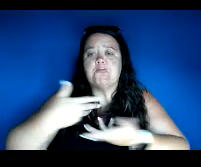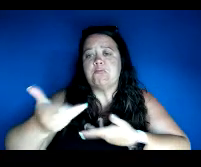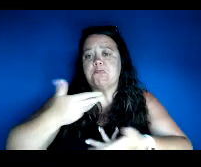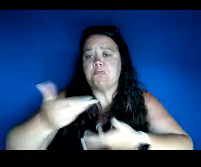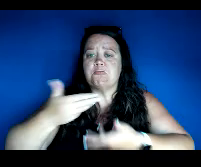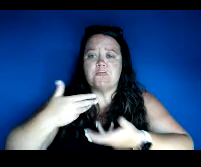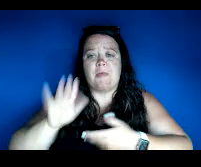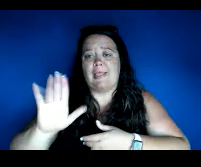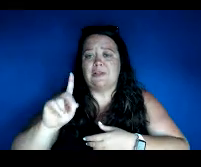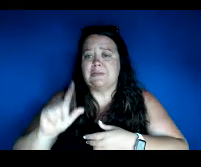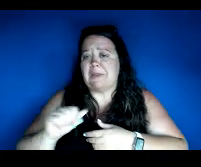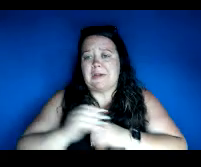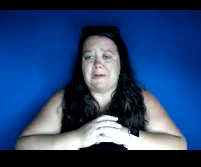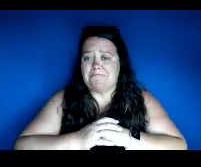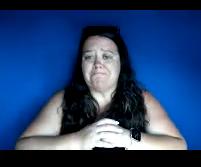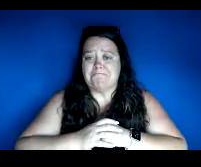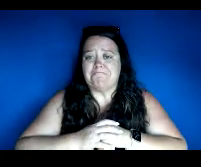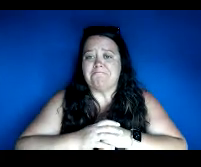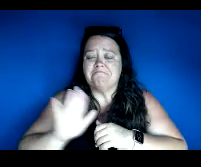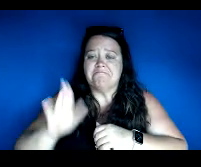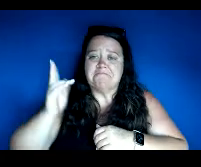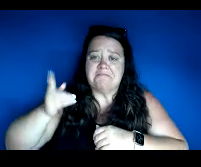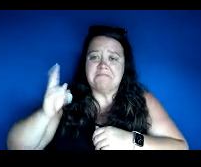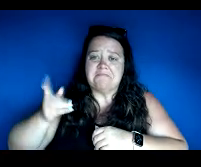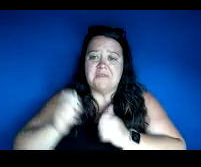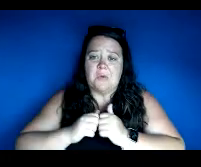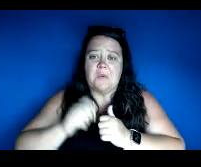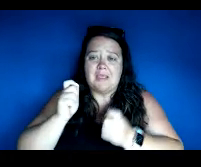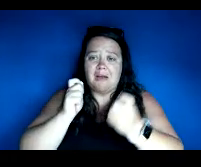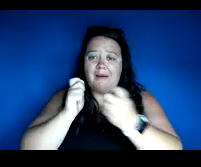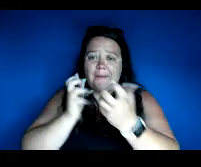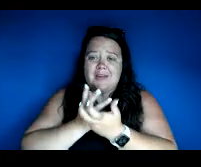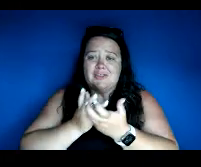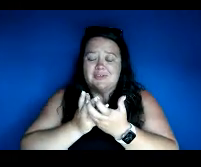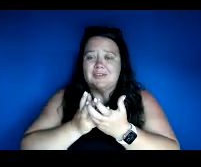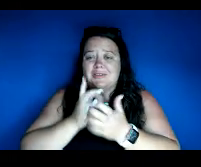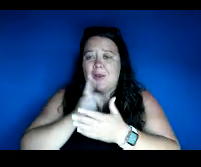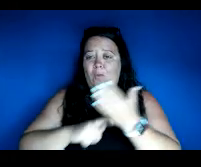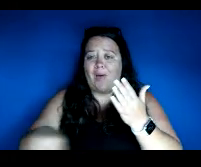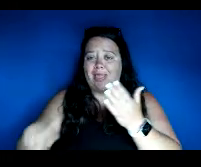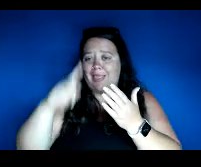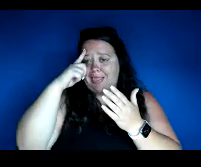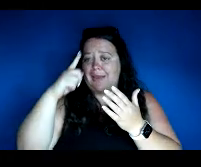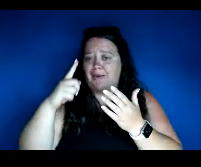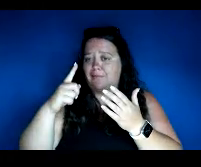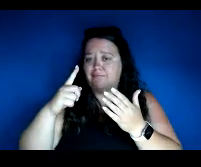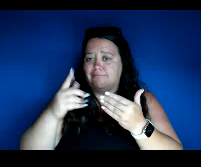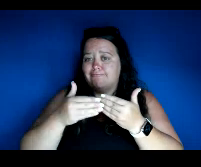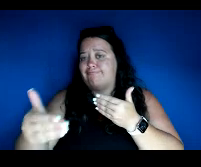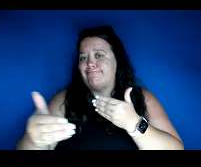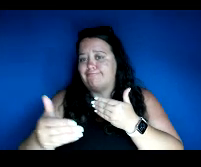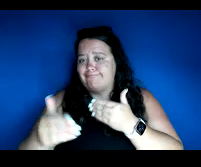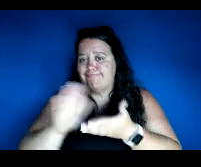their disability and their kind of history with accommodations, and what they're thinking about in terms of how that's gonna show up for them at UVM.